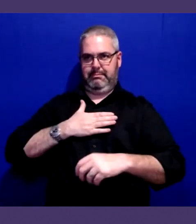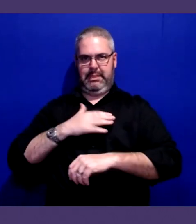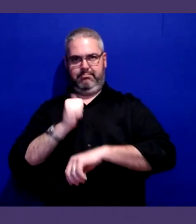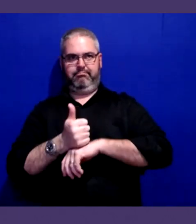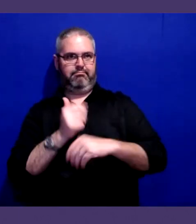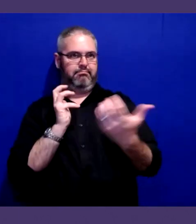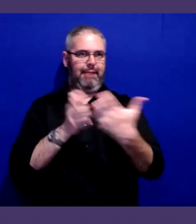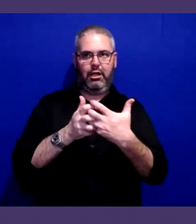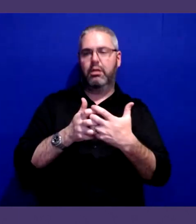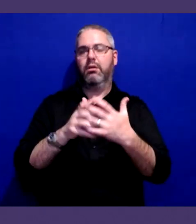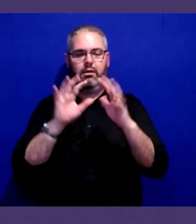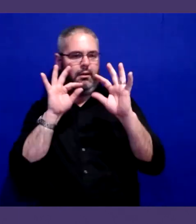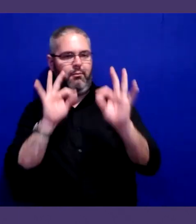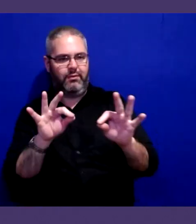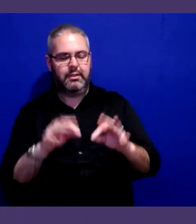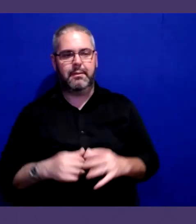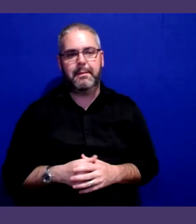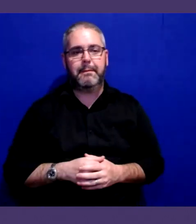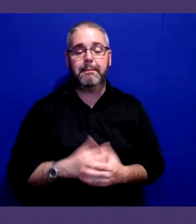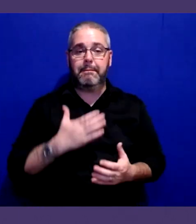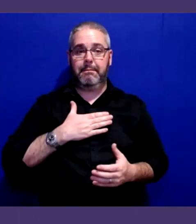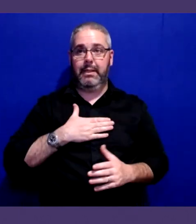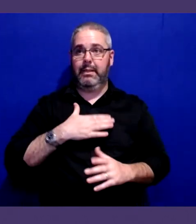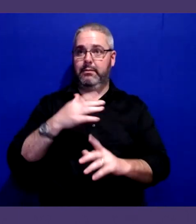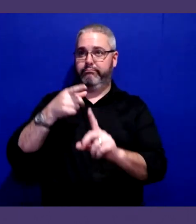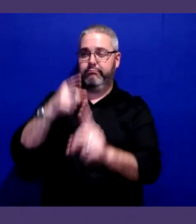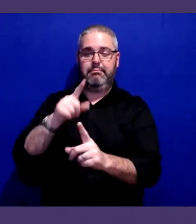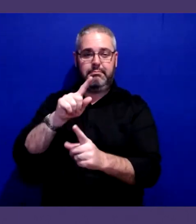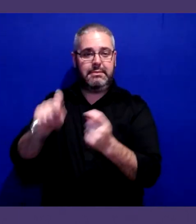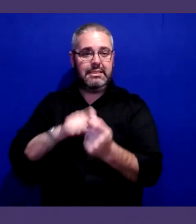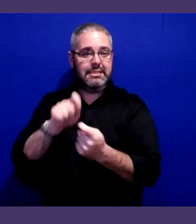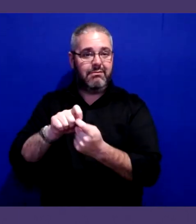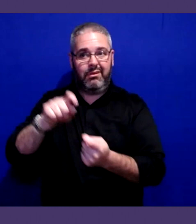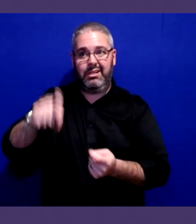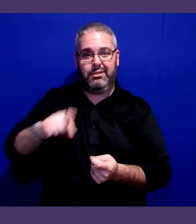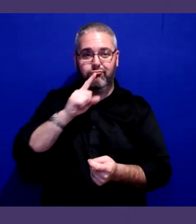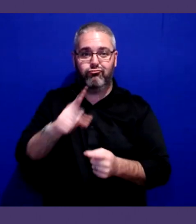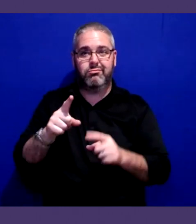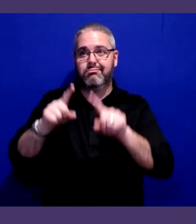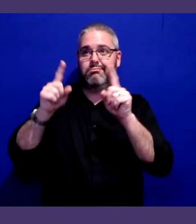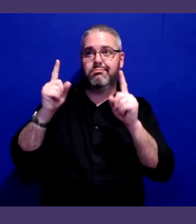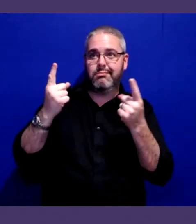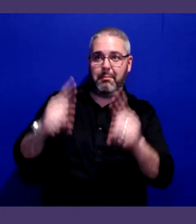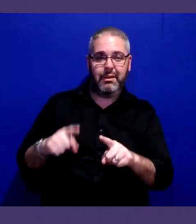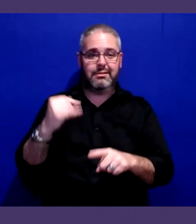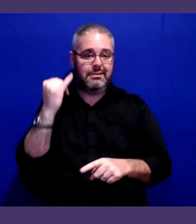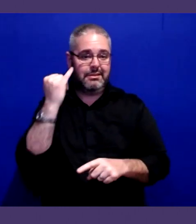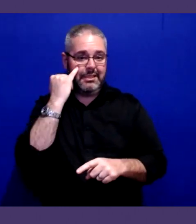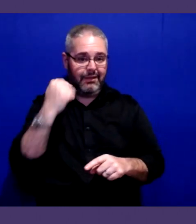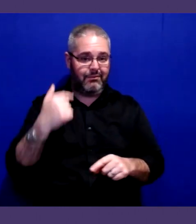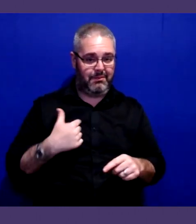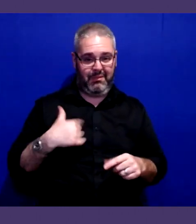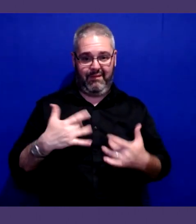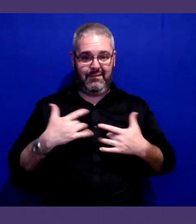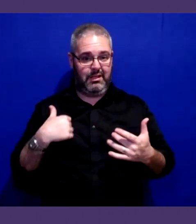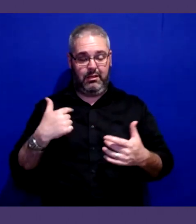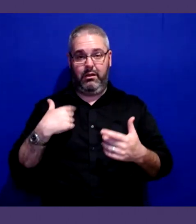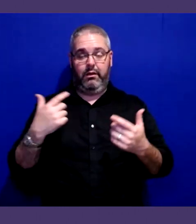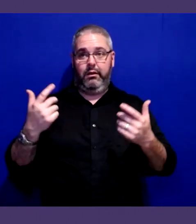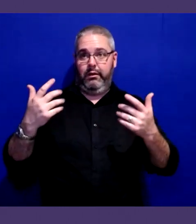My specific needs change based on if I'm in a relapse or emission, based on tiredness,